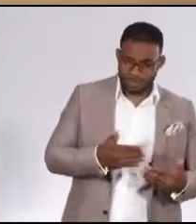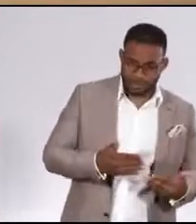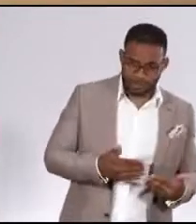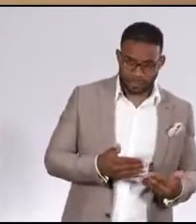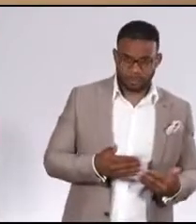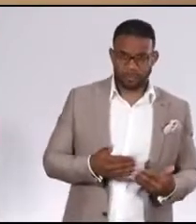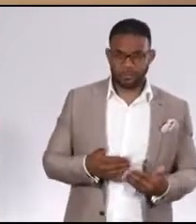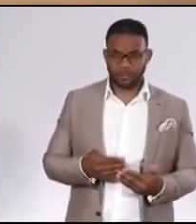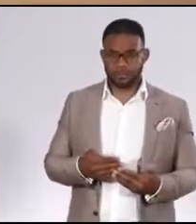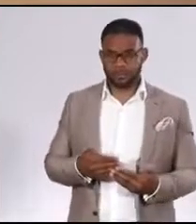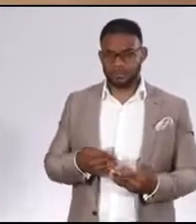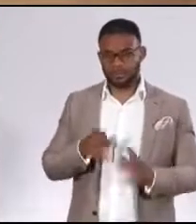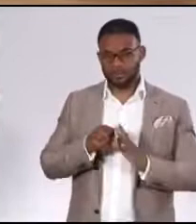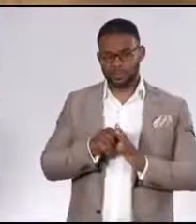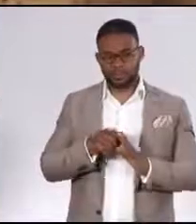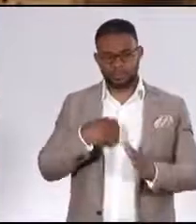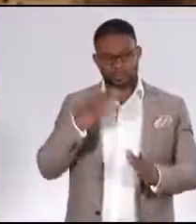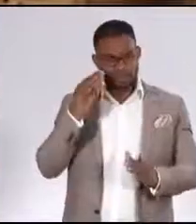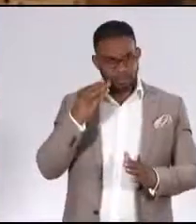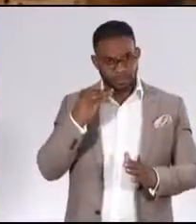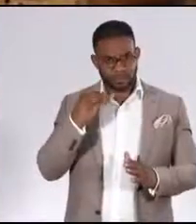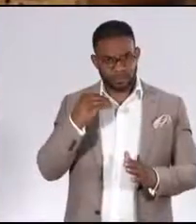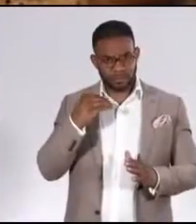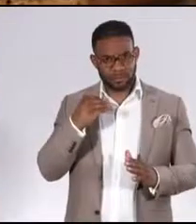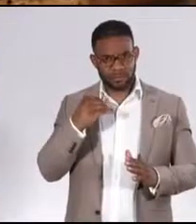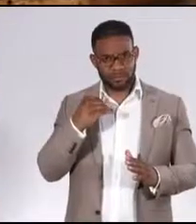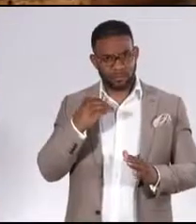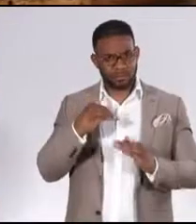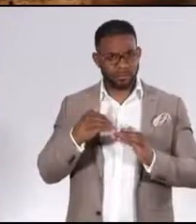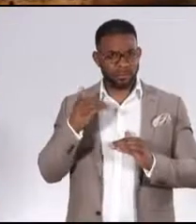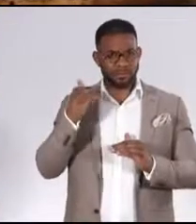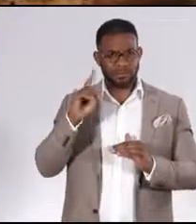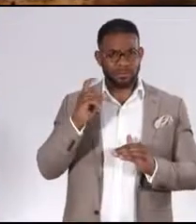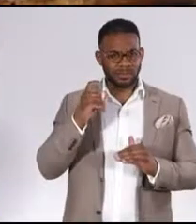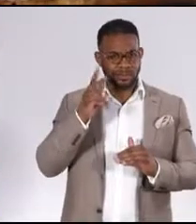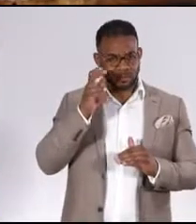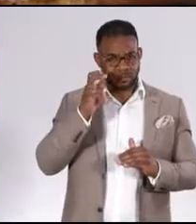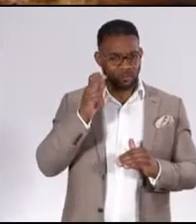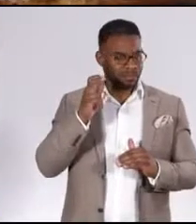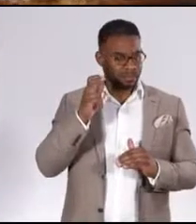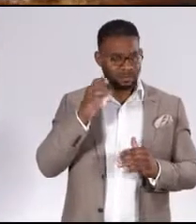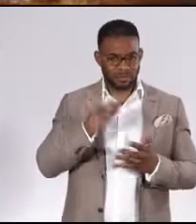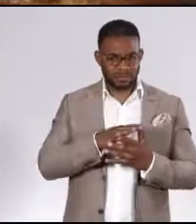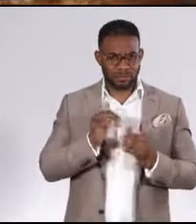The symptoms I experienced have stretched far beyond just the hearing damage and hyper couse.